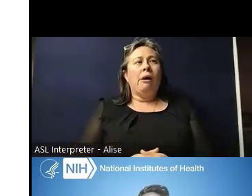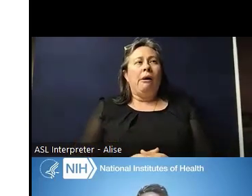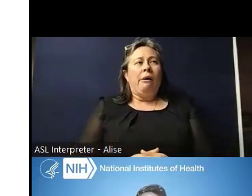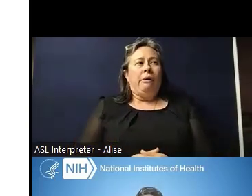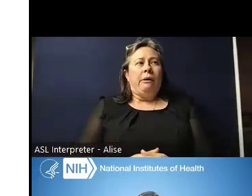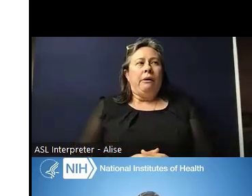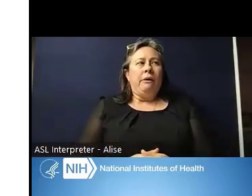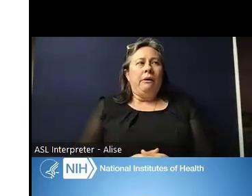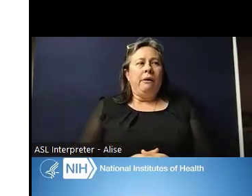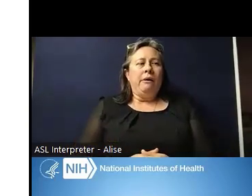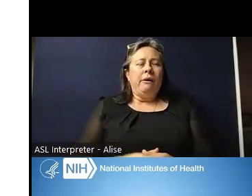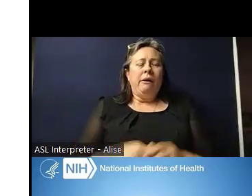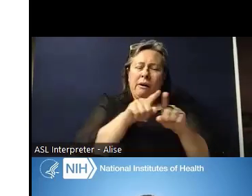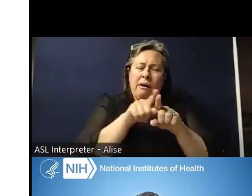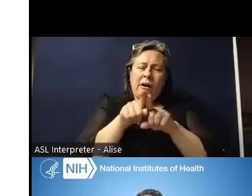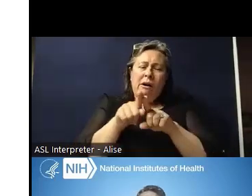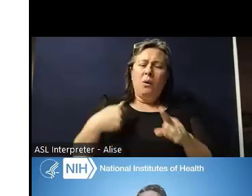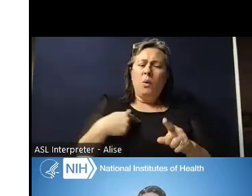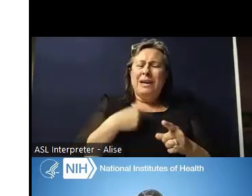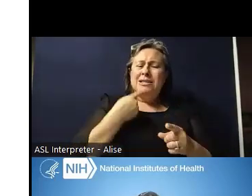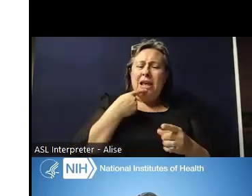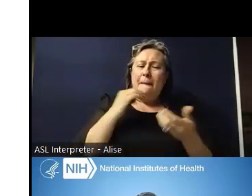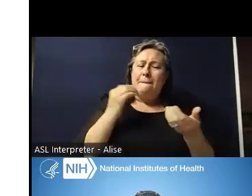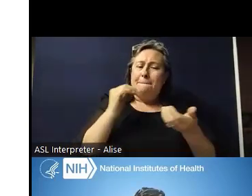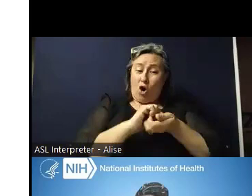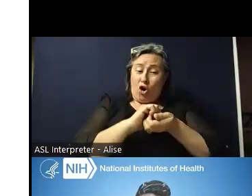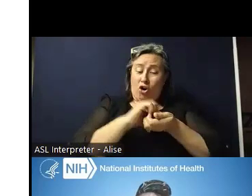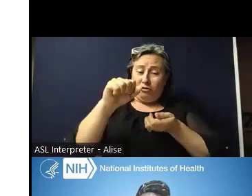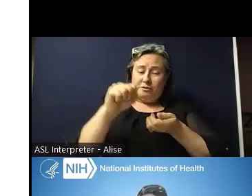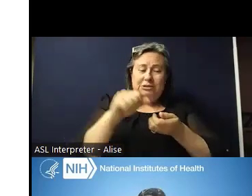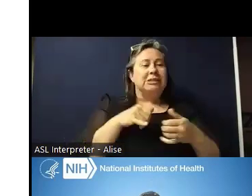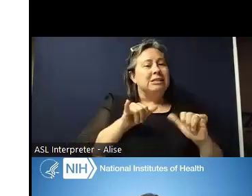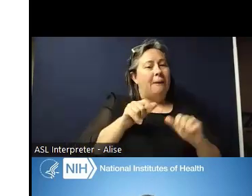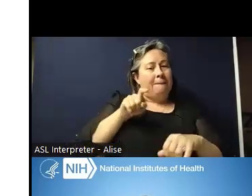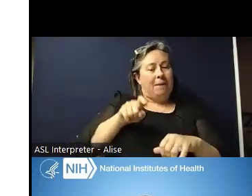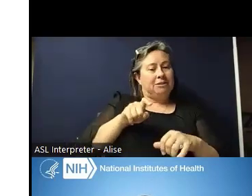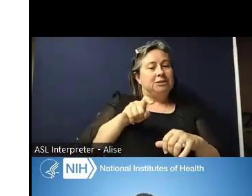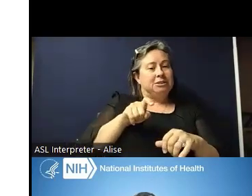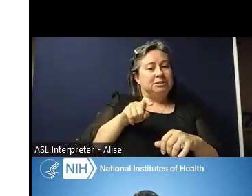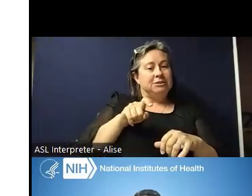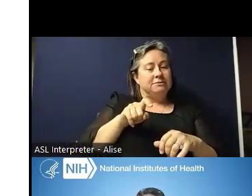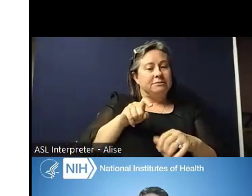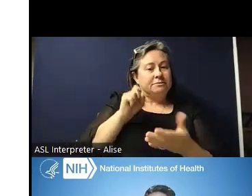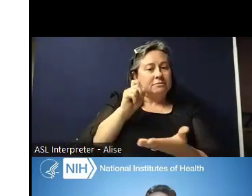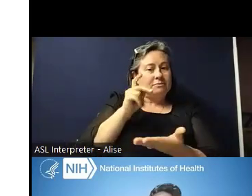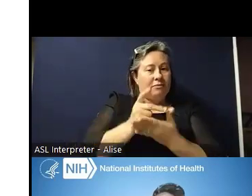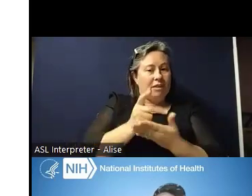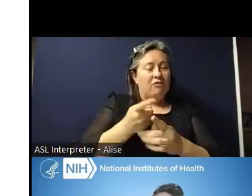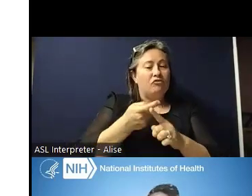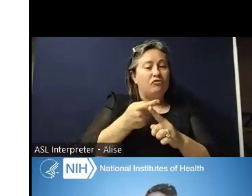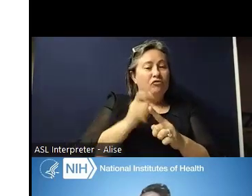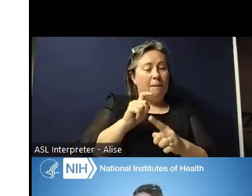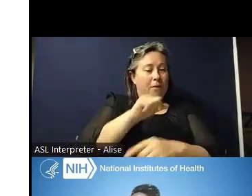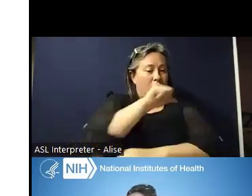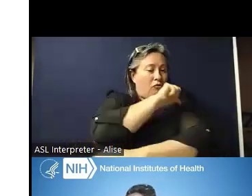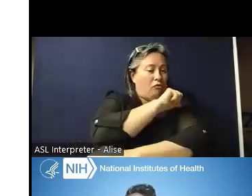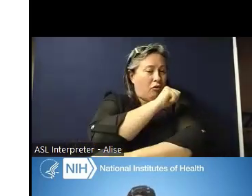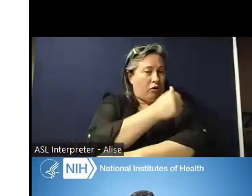while we say it's a partnership, it still needs to be approved by the authorized organizational representative